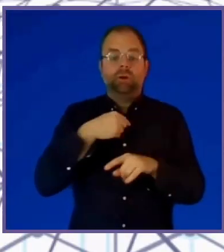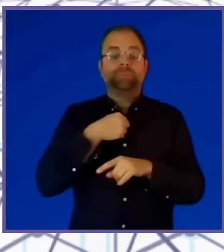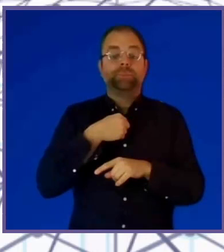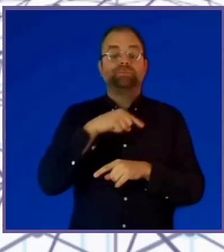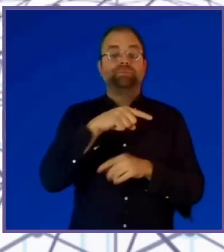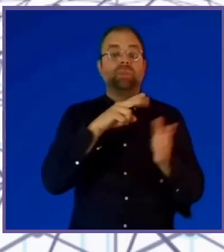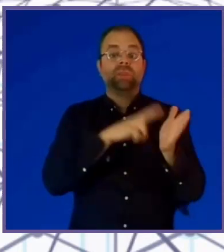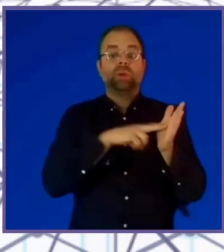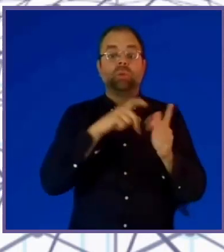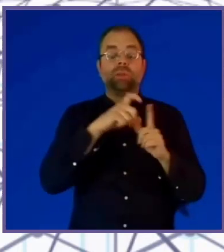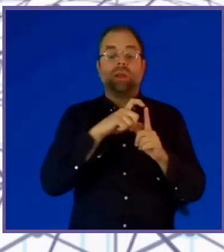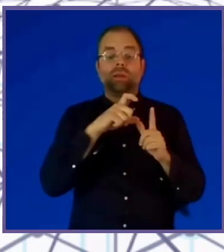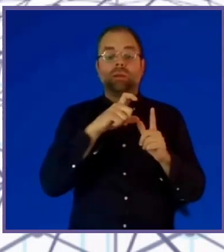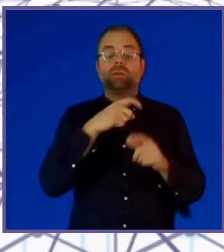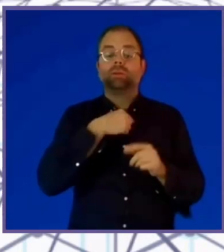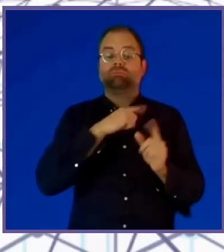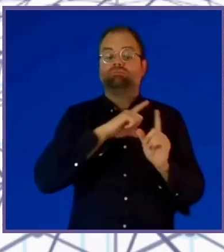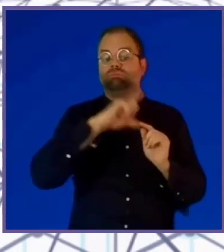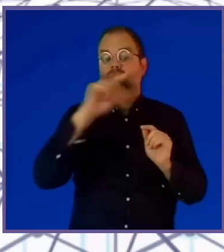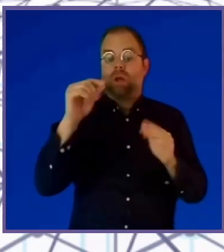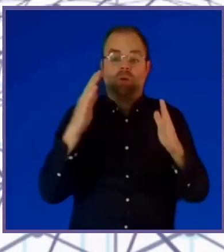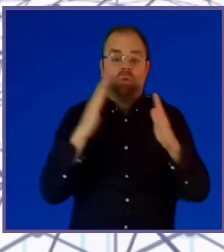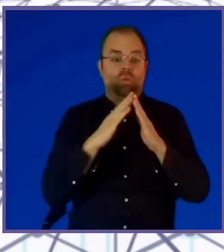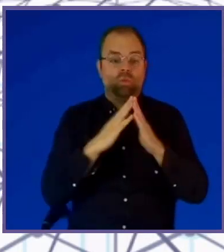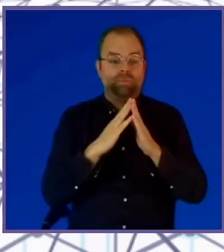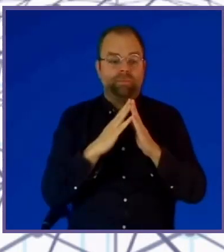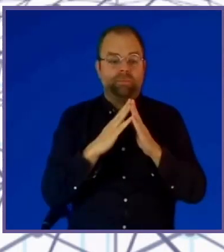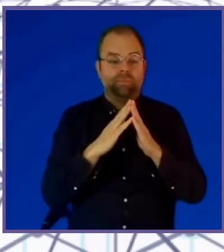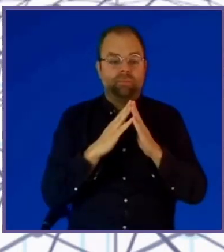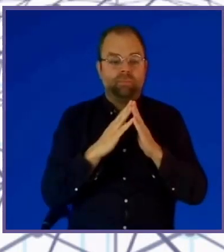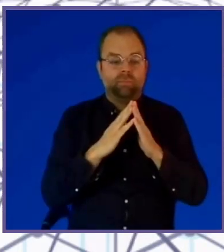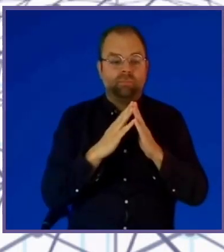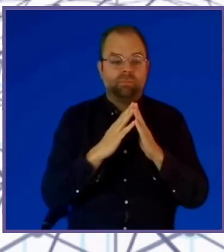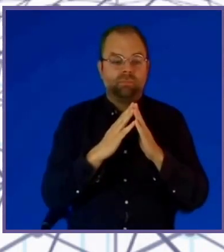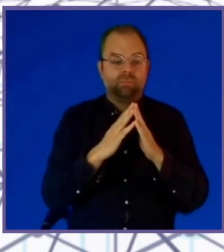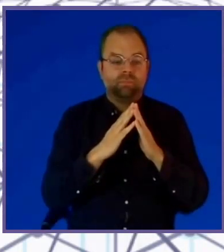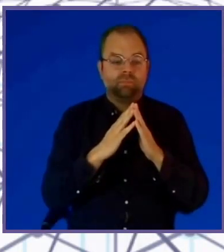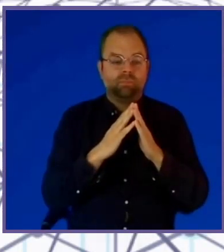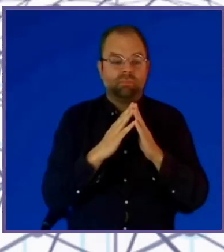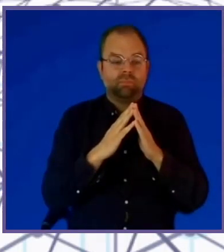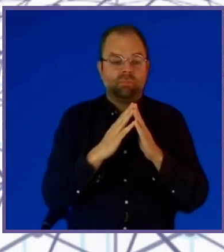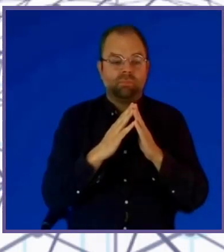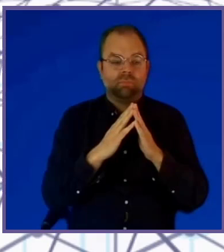The rest of the time, I was learning auto mechanics.